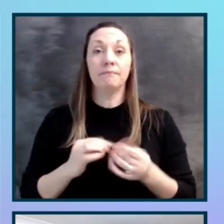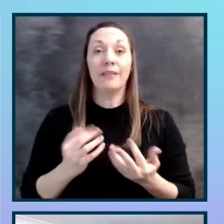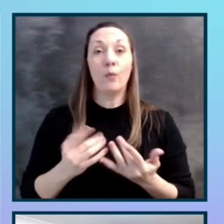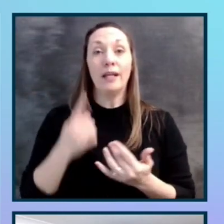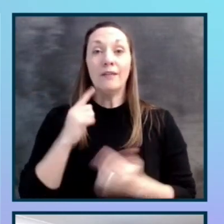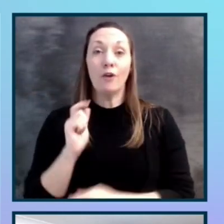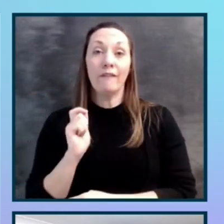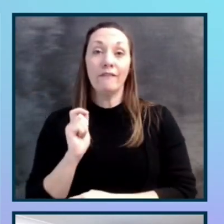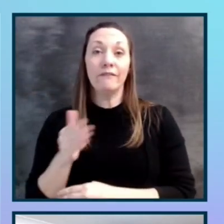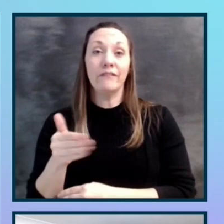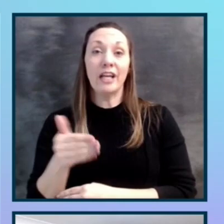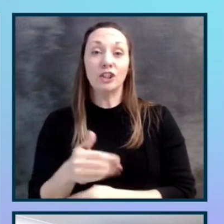There's a fish on right.